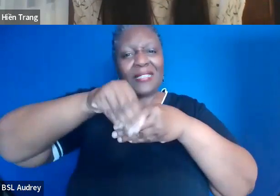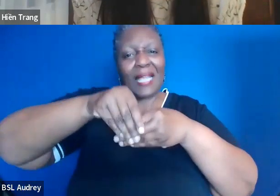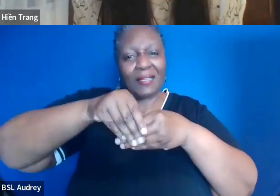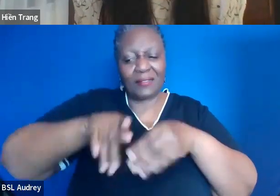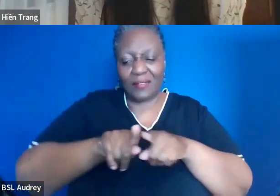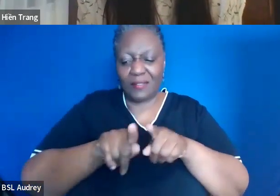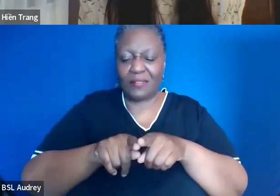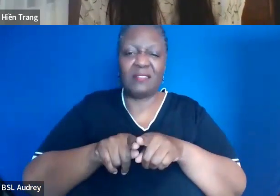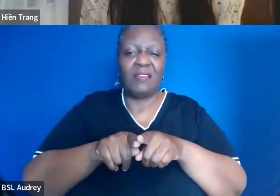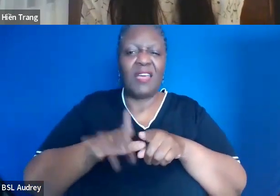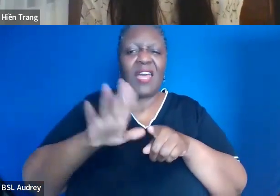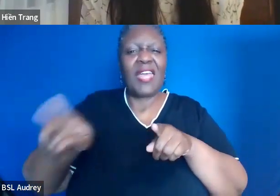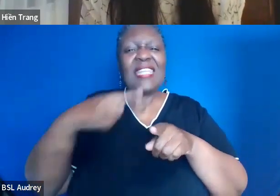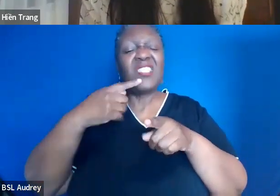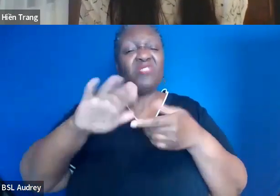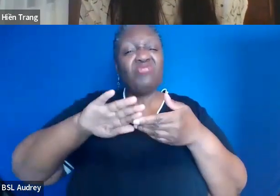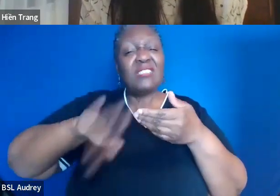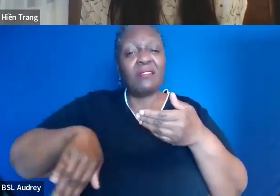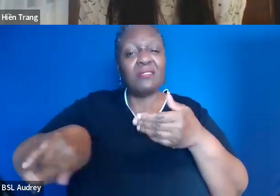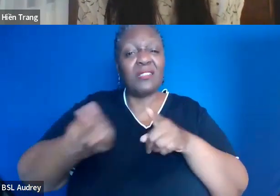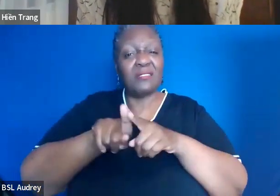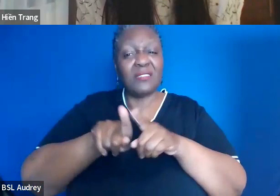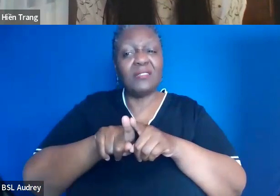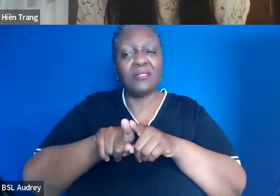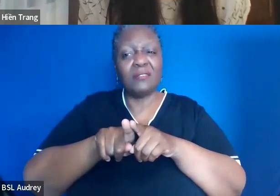“the redundant intestine”, an organ without function,